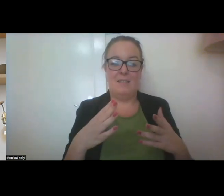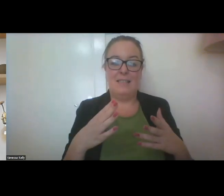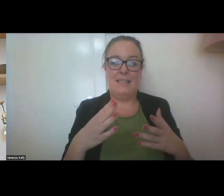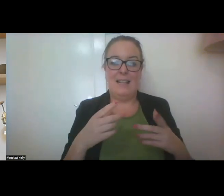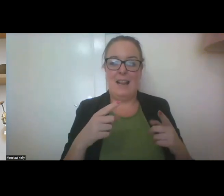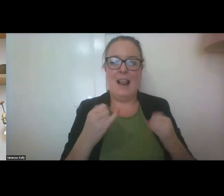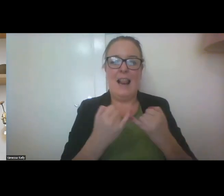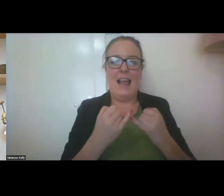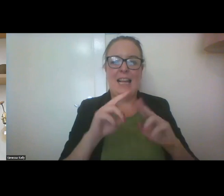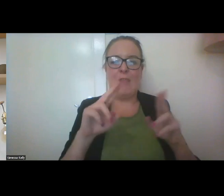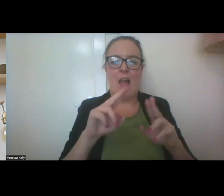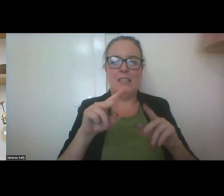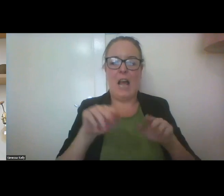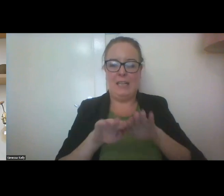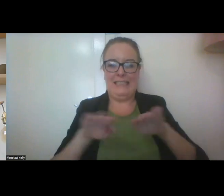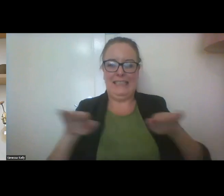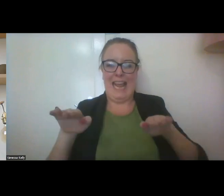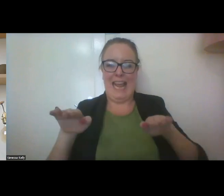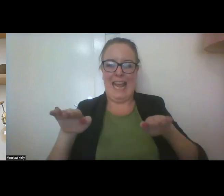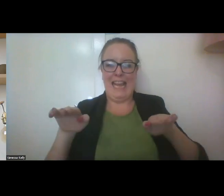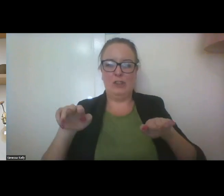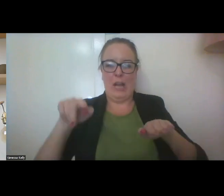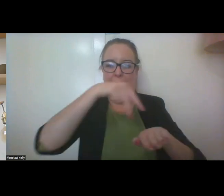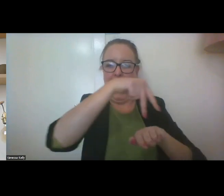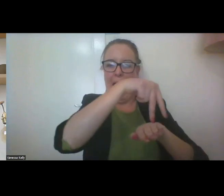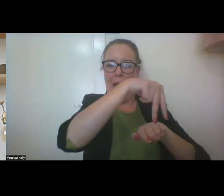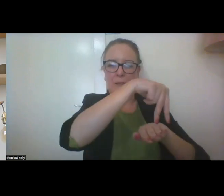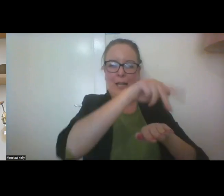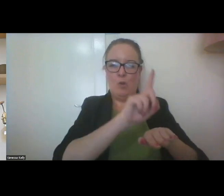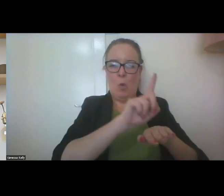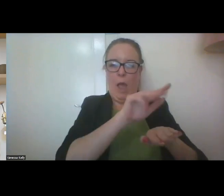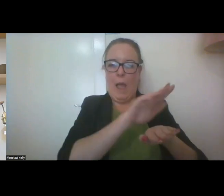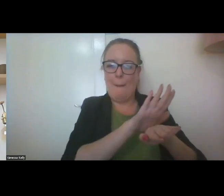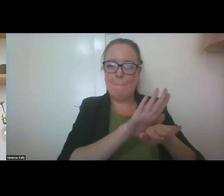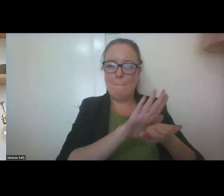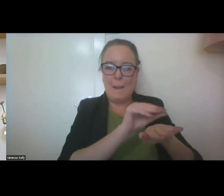So, it's just a delight to work with BSL interpreters and captioning